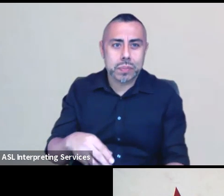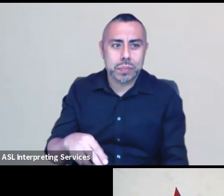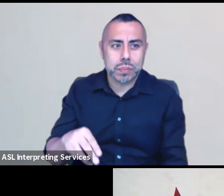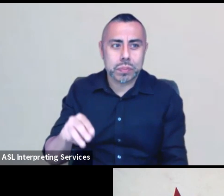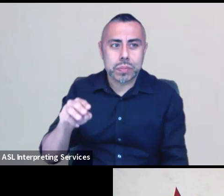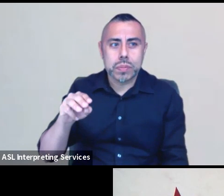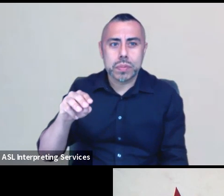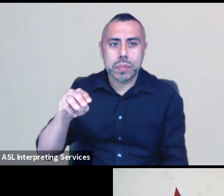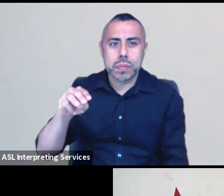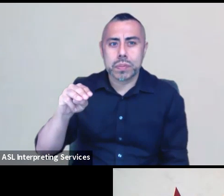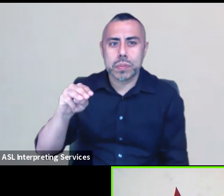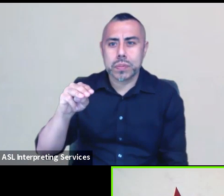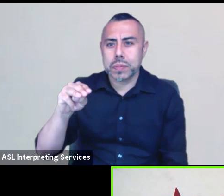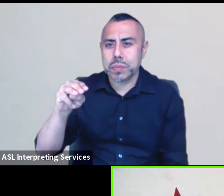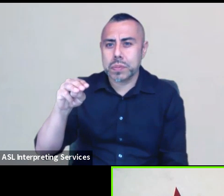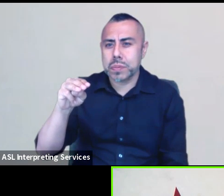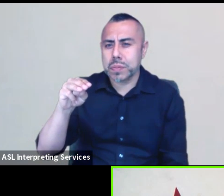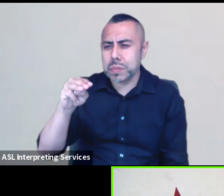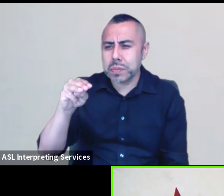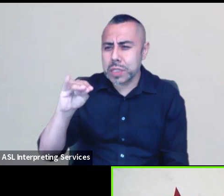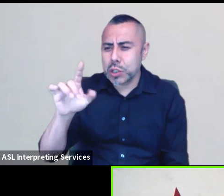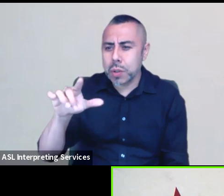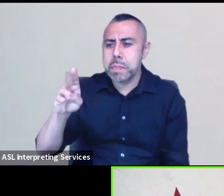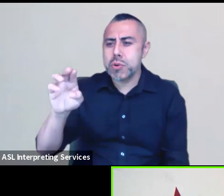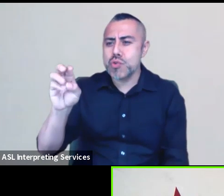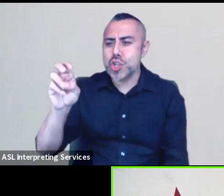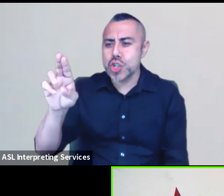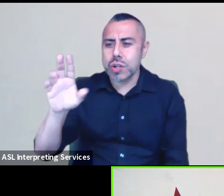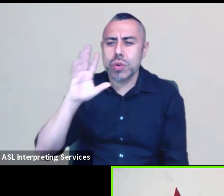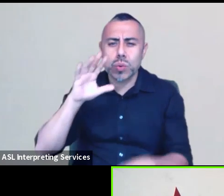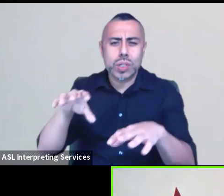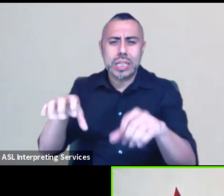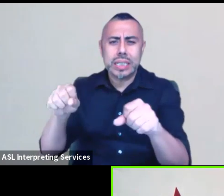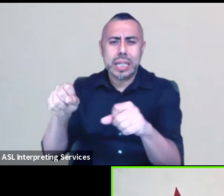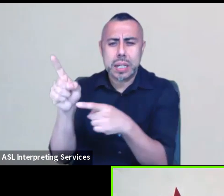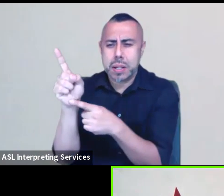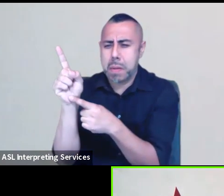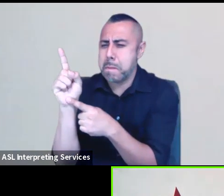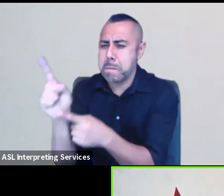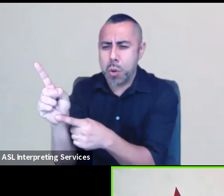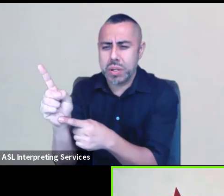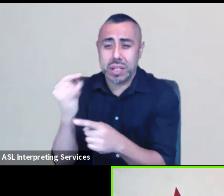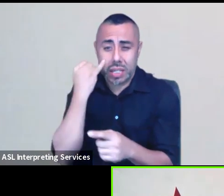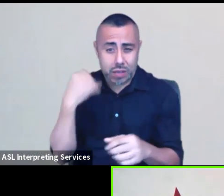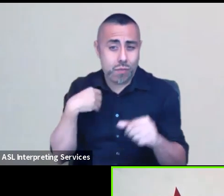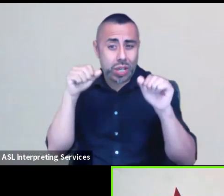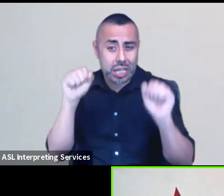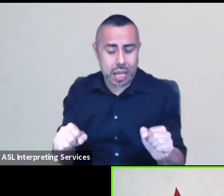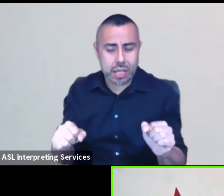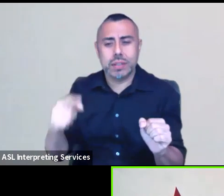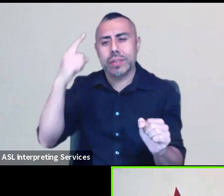and I'm going to just take a moment, if we could, to do a land acknowledgment,